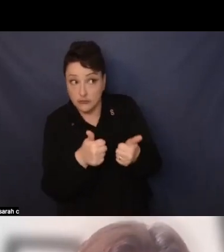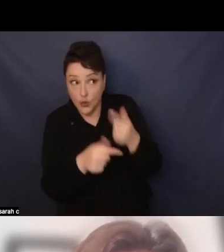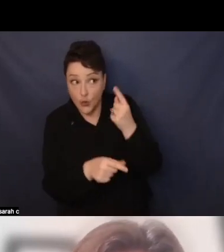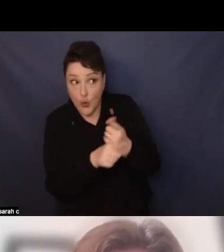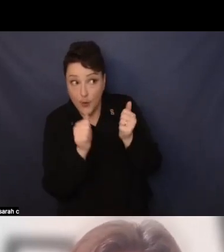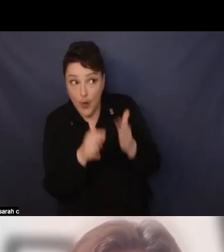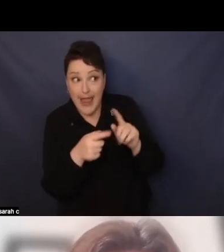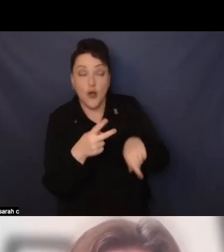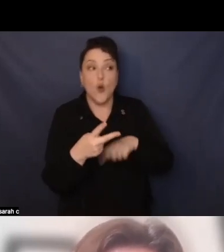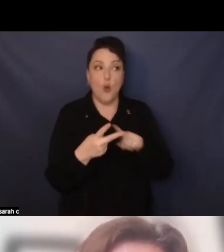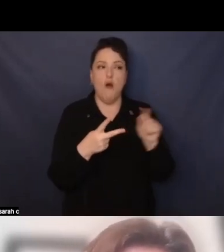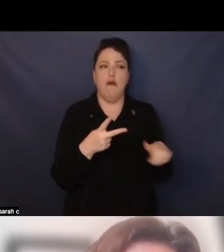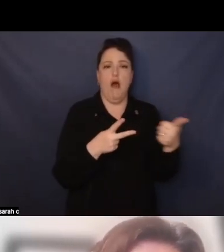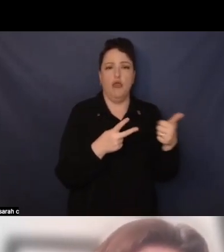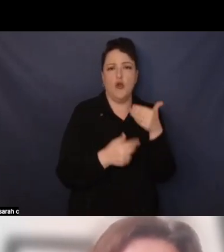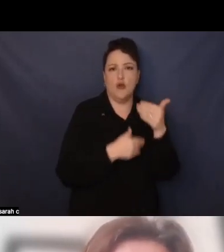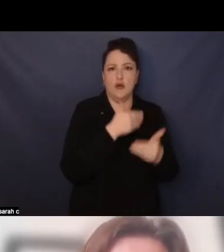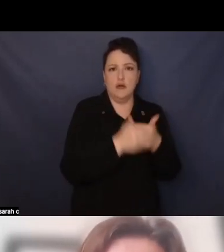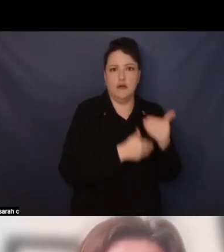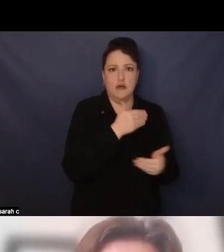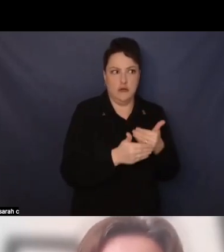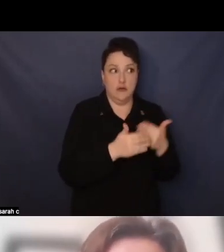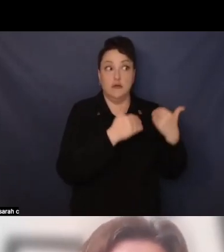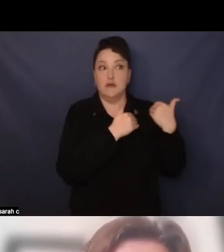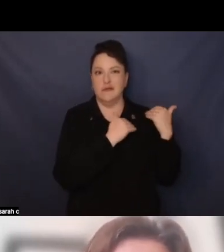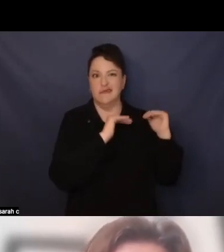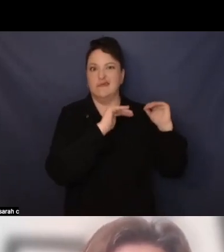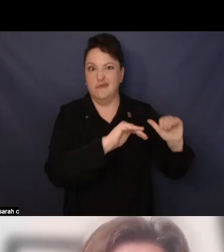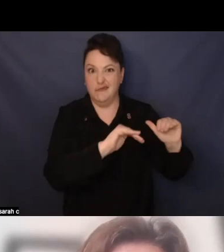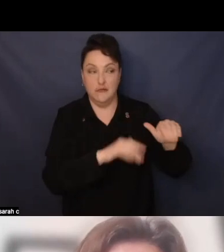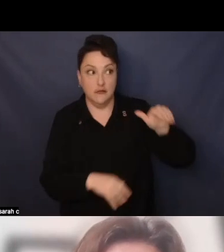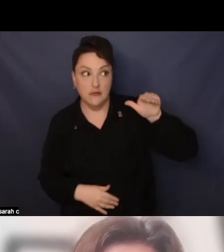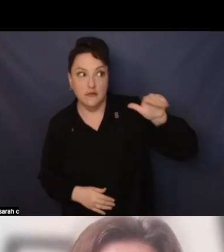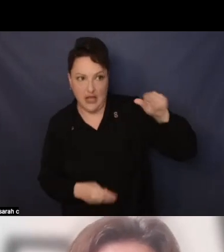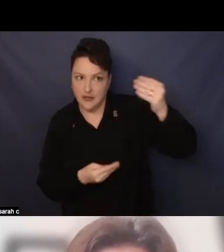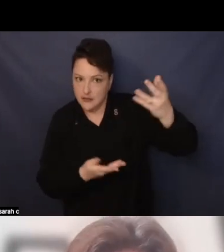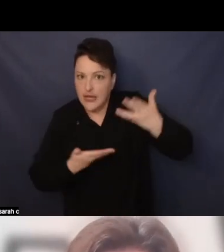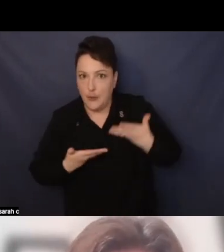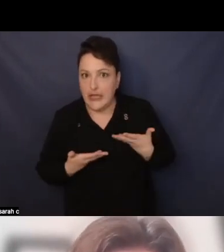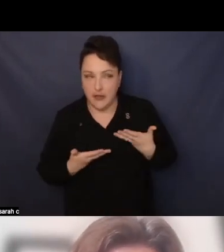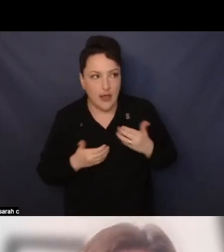know. Just make it -- put the onus on whoever is reading your message to respond. Next slide.